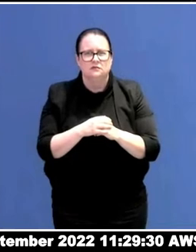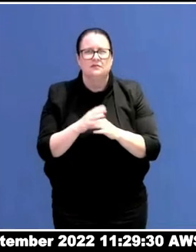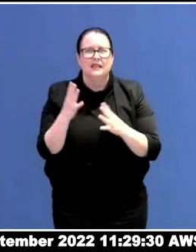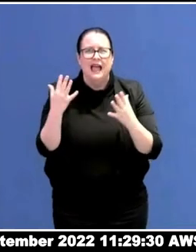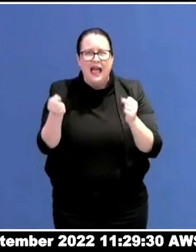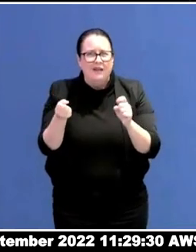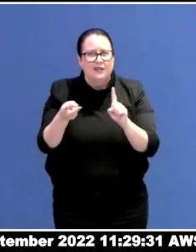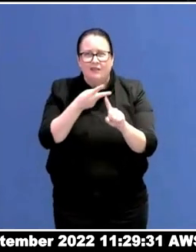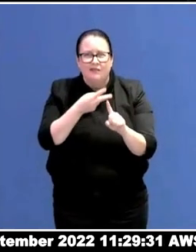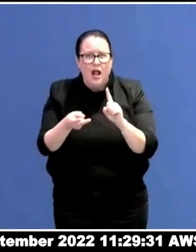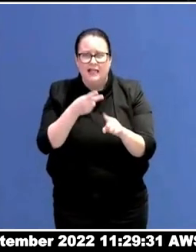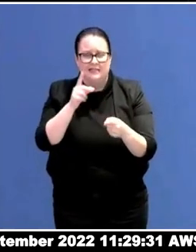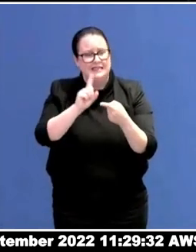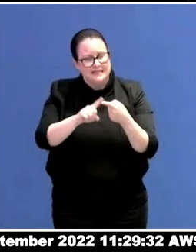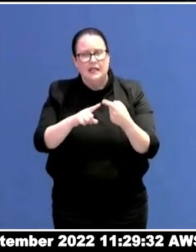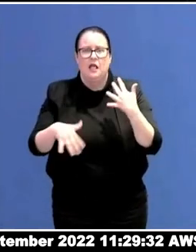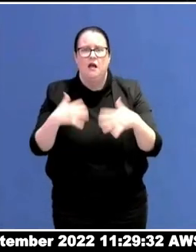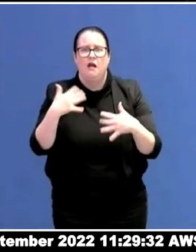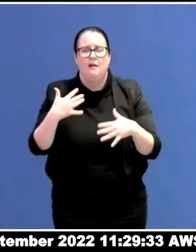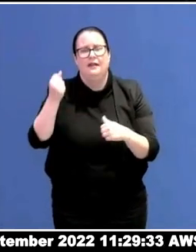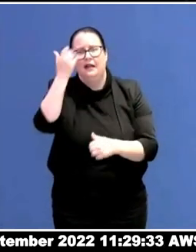right now which is causing harm and I will go so far and say death.